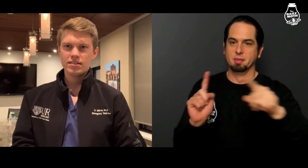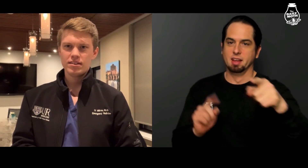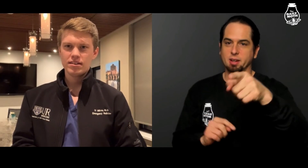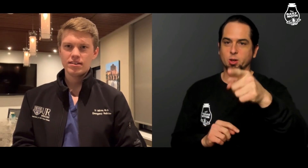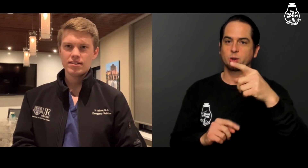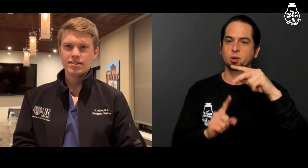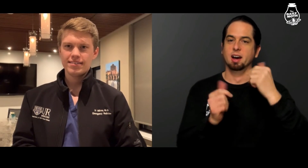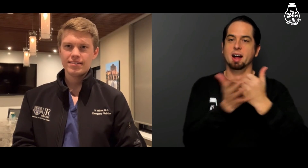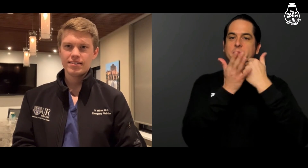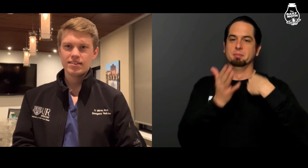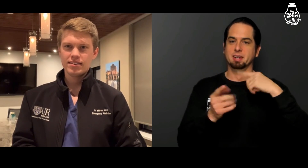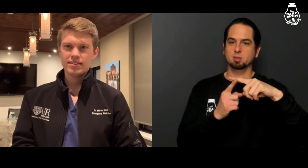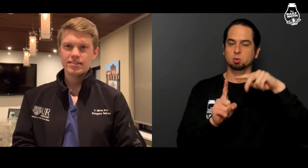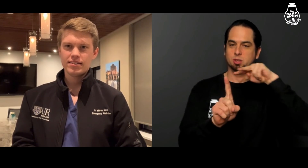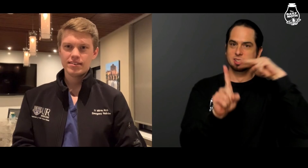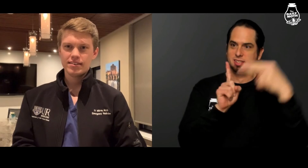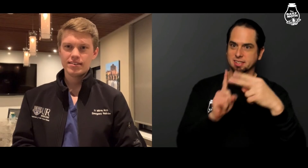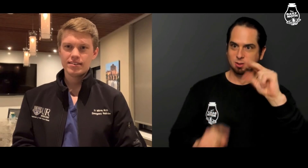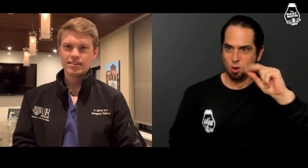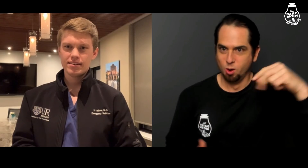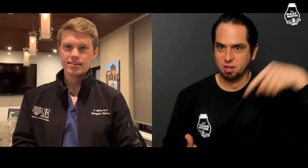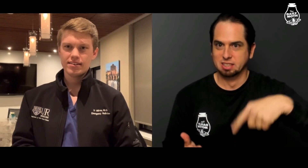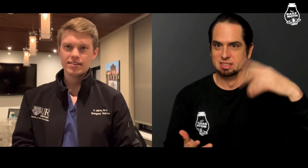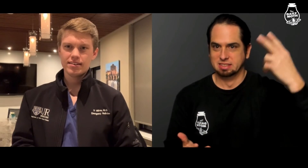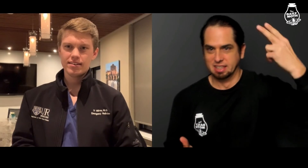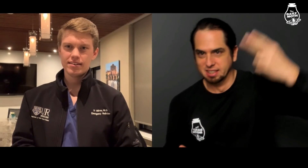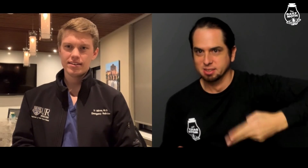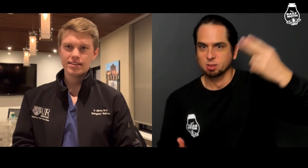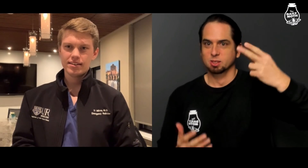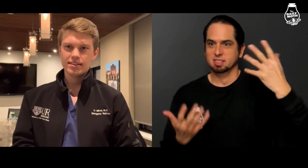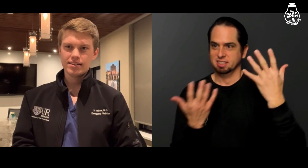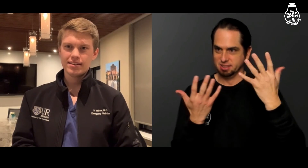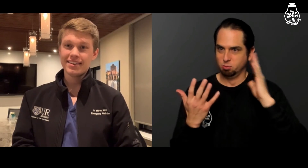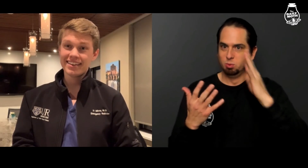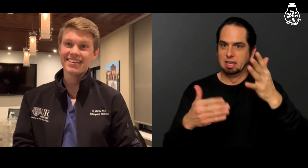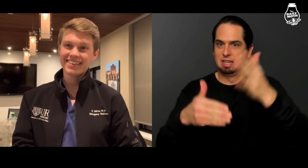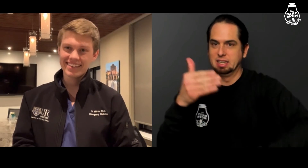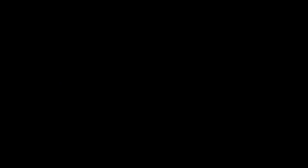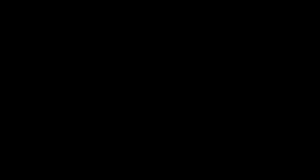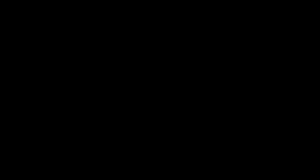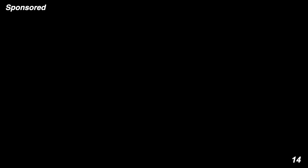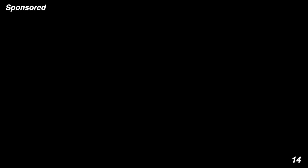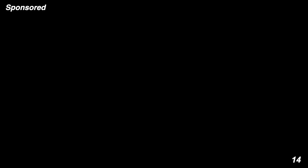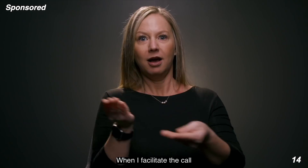It's just another vaccine. But you've helped me to see that no, this is historic! This will end it.